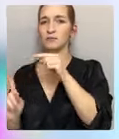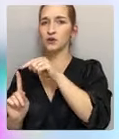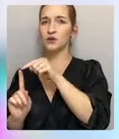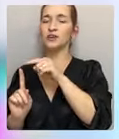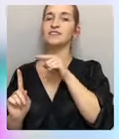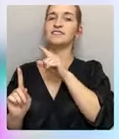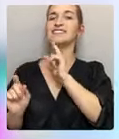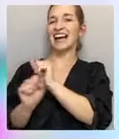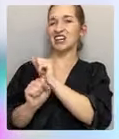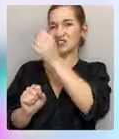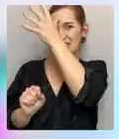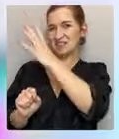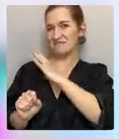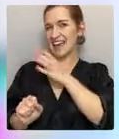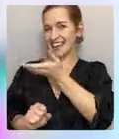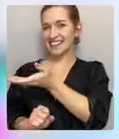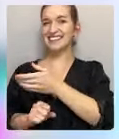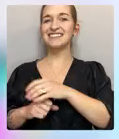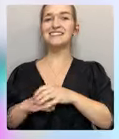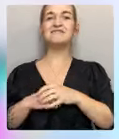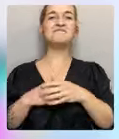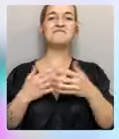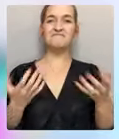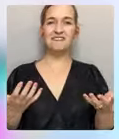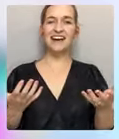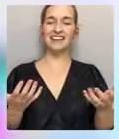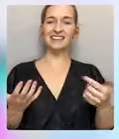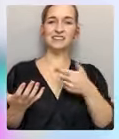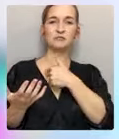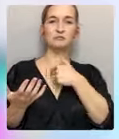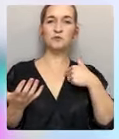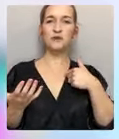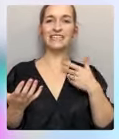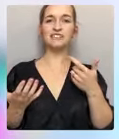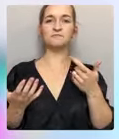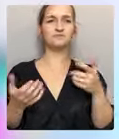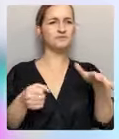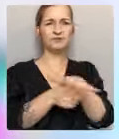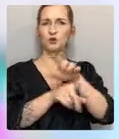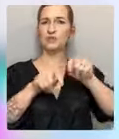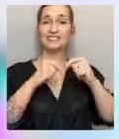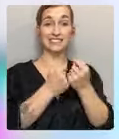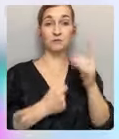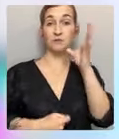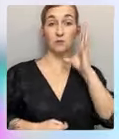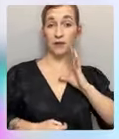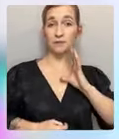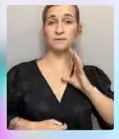who's actually male, but we had a full team. We started to look at,